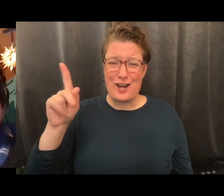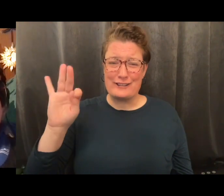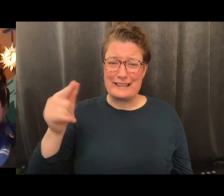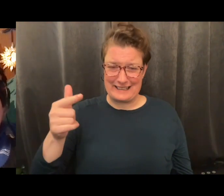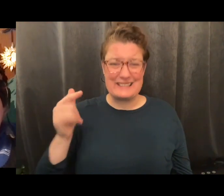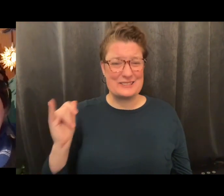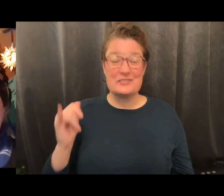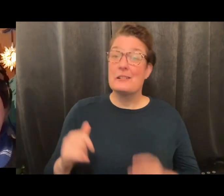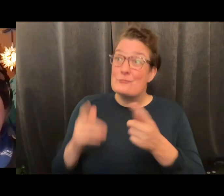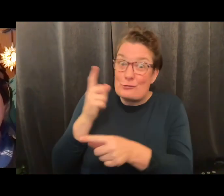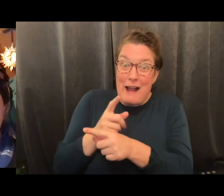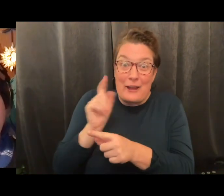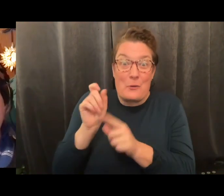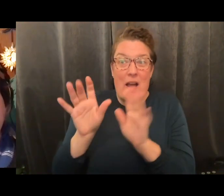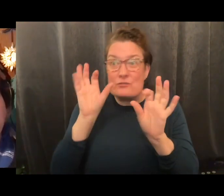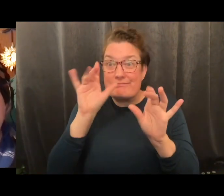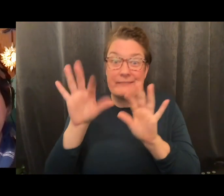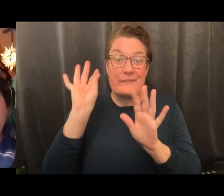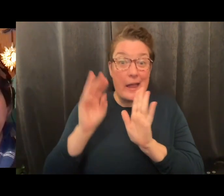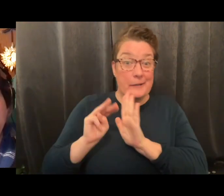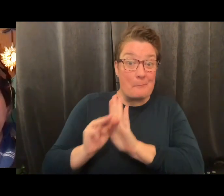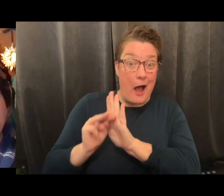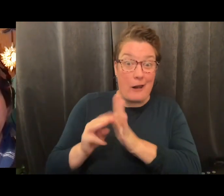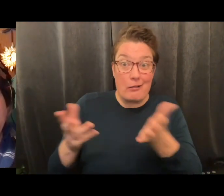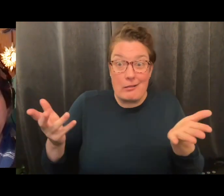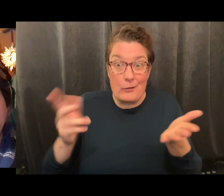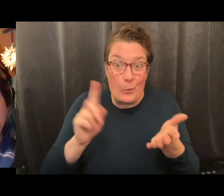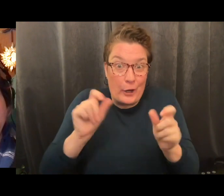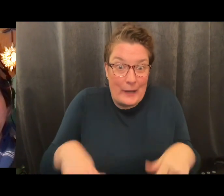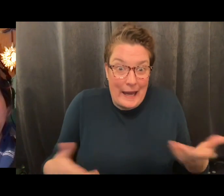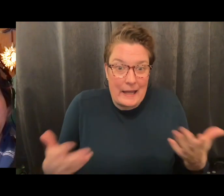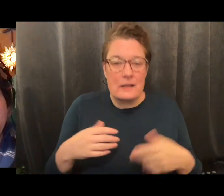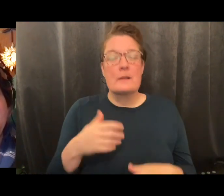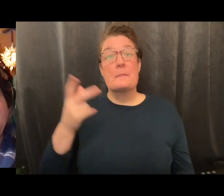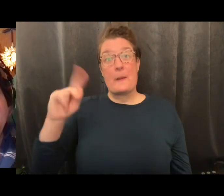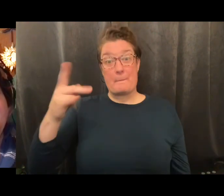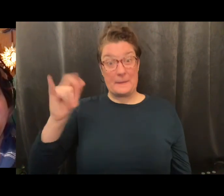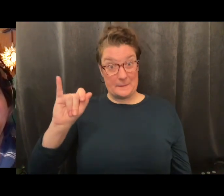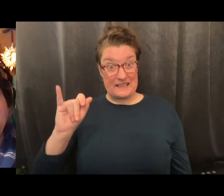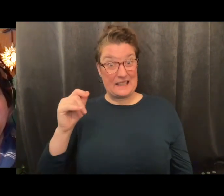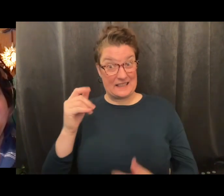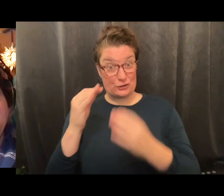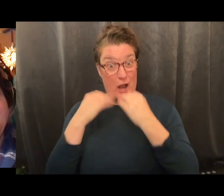But one thing that Pippi taught me was to be a finder, right?